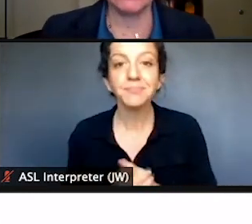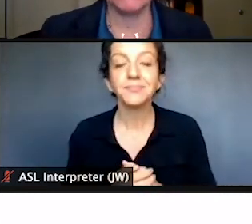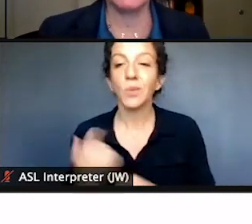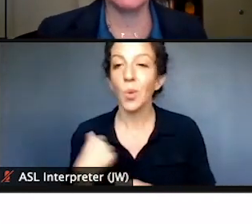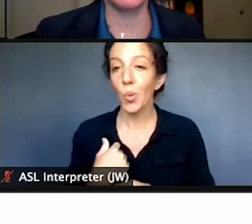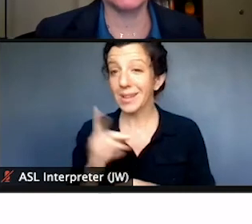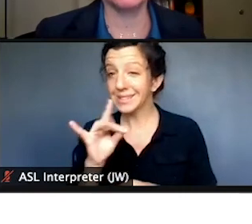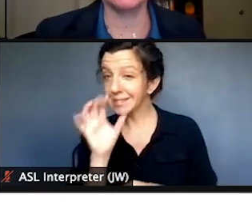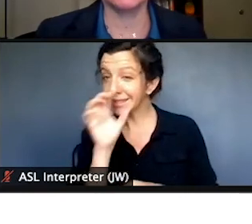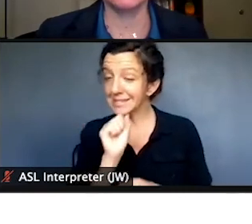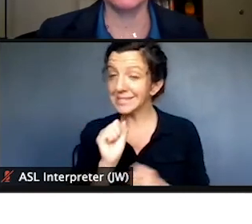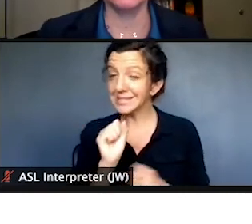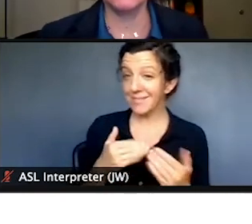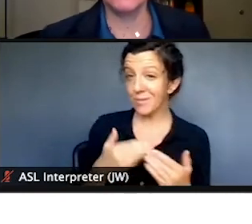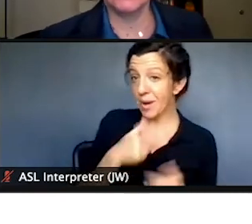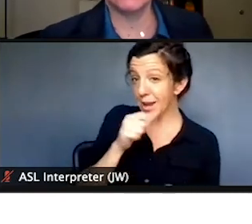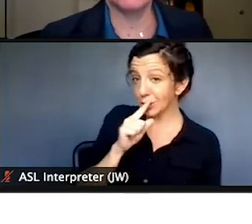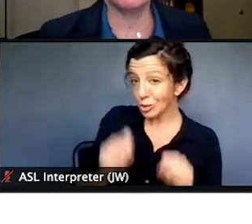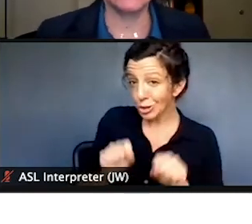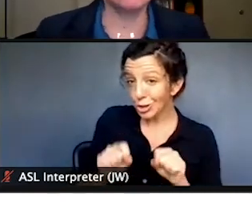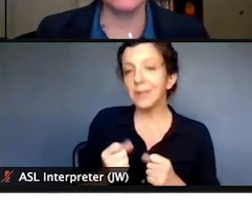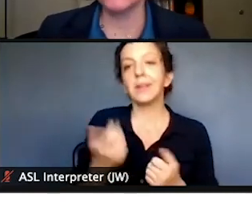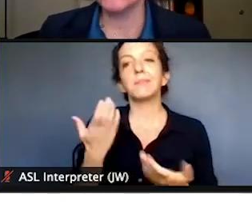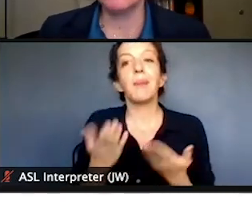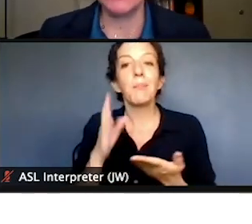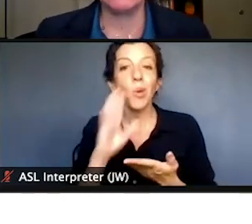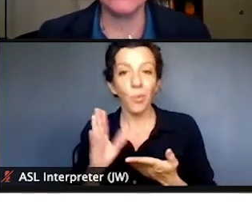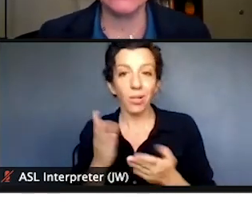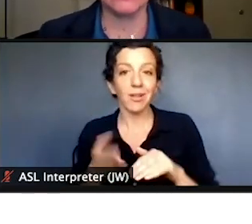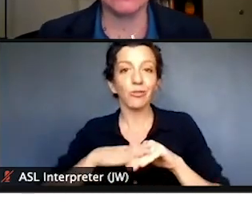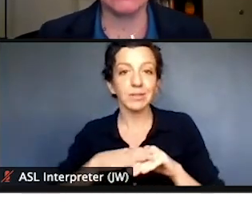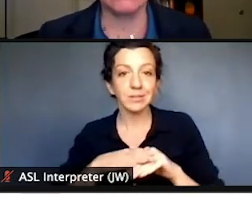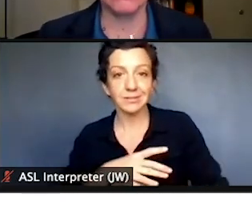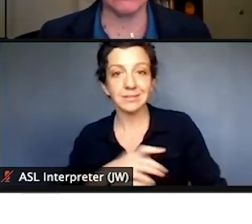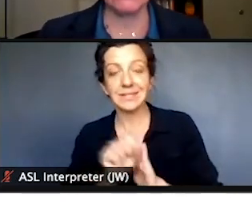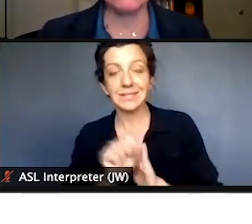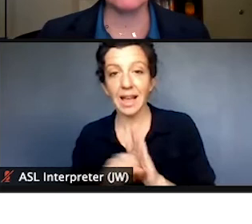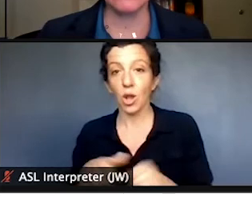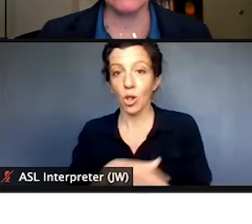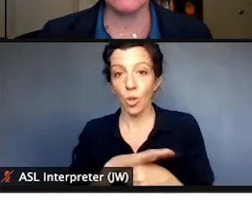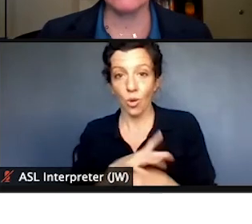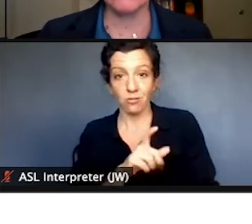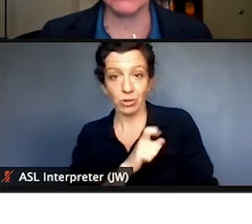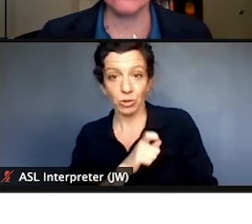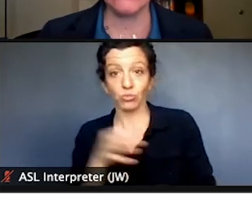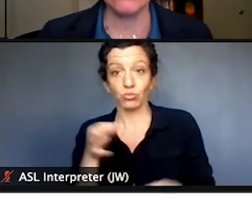In opposition, we have the ACLU, California Church Impact, which is a progressive religious group,